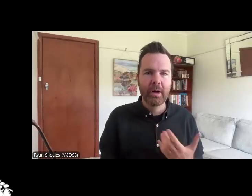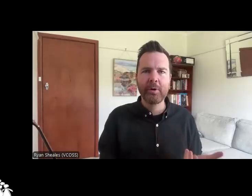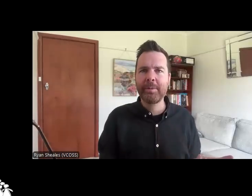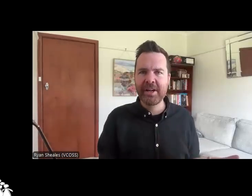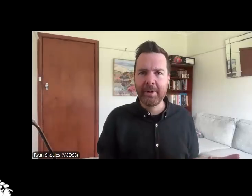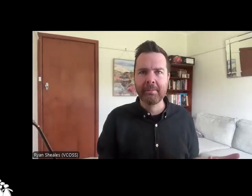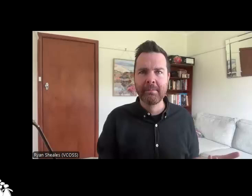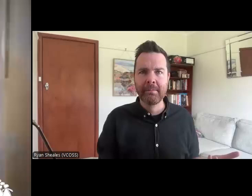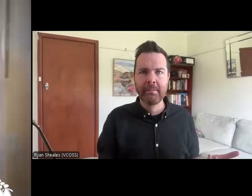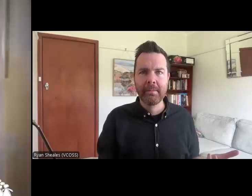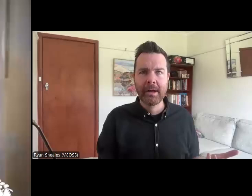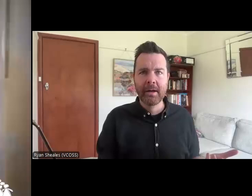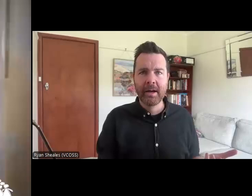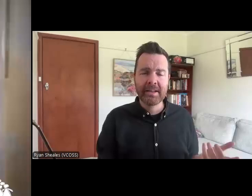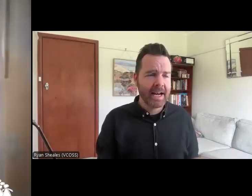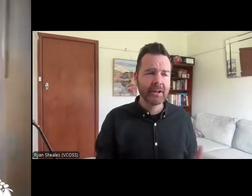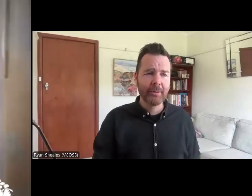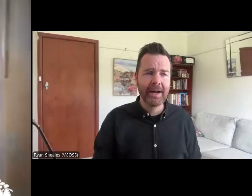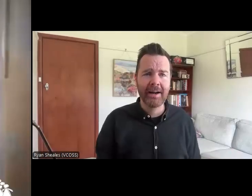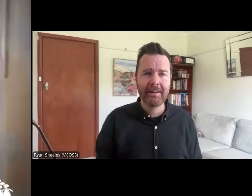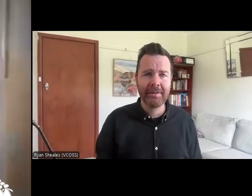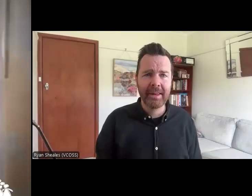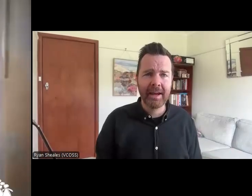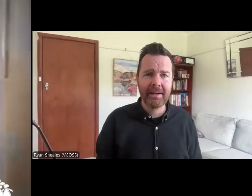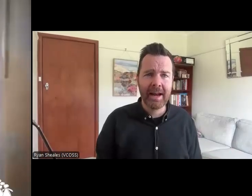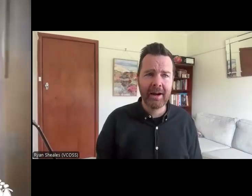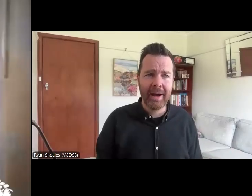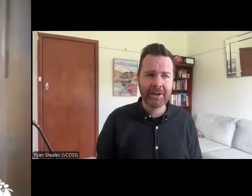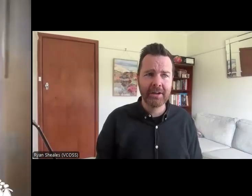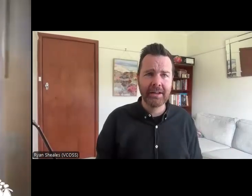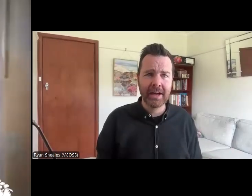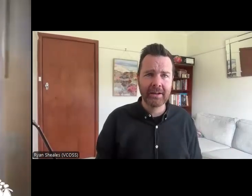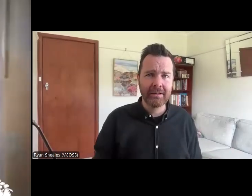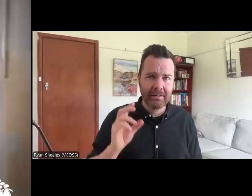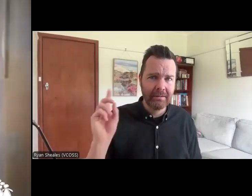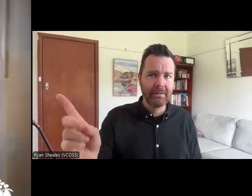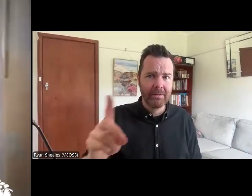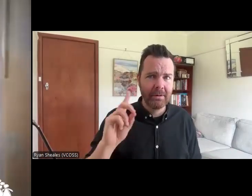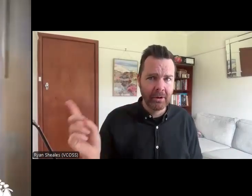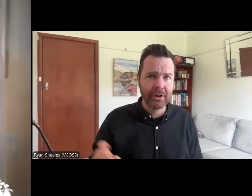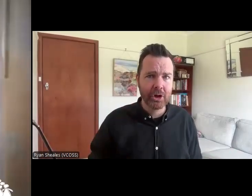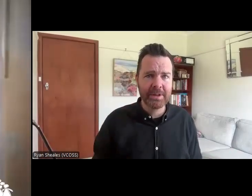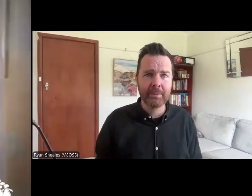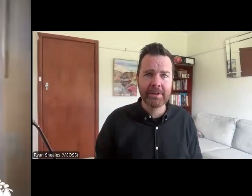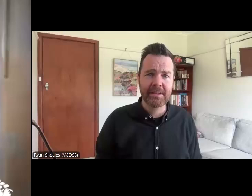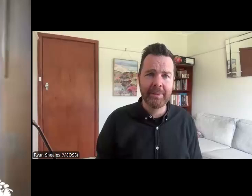if it could be cheaper. And in South Korea they're now actually, like a lot of the jobs in prisons, are